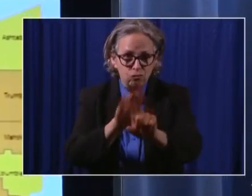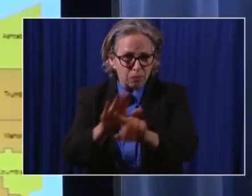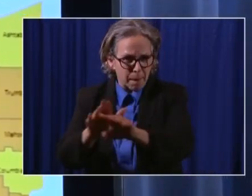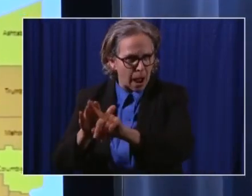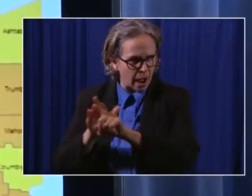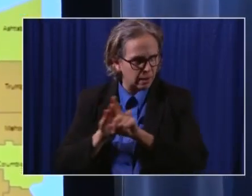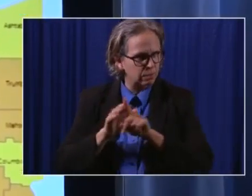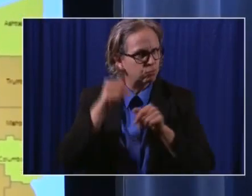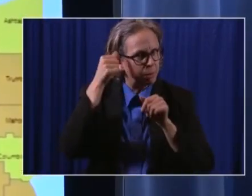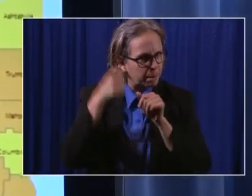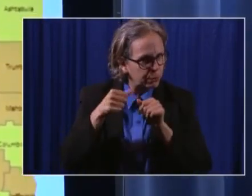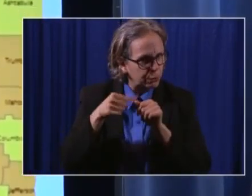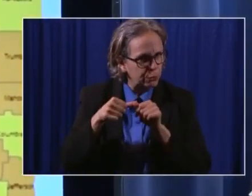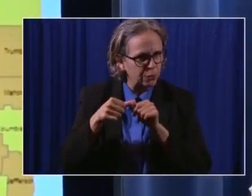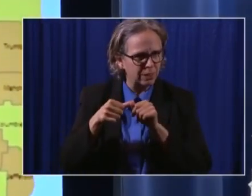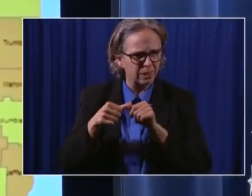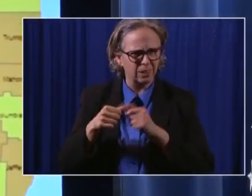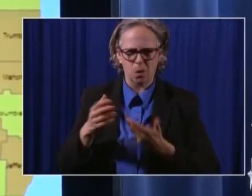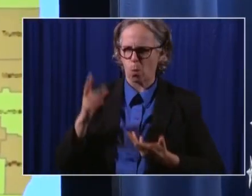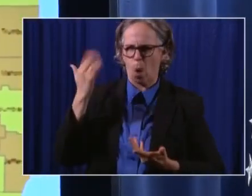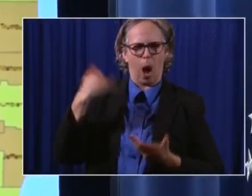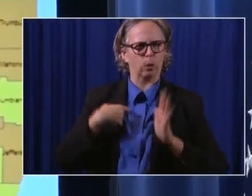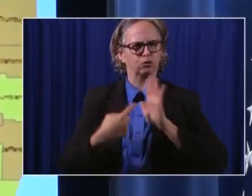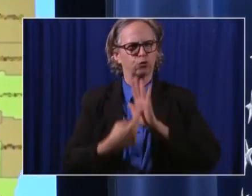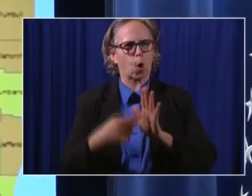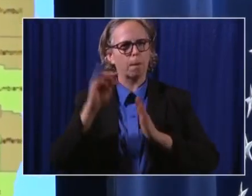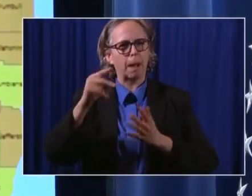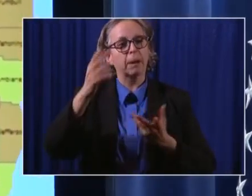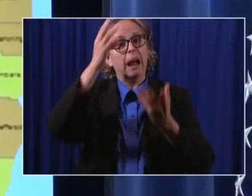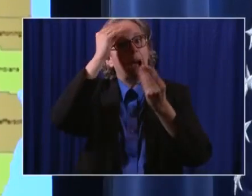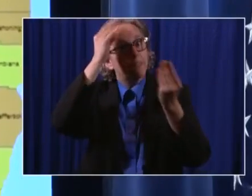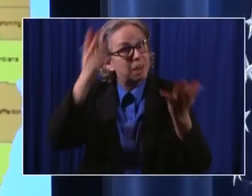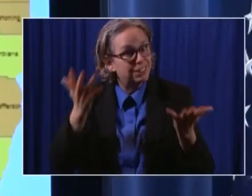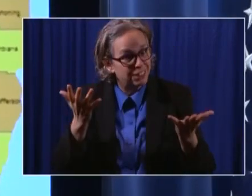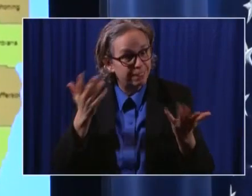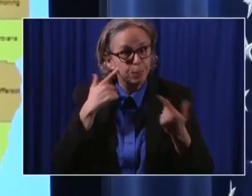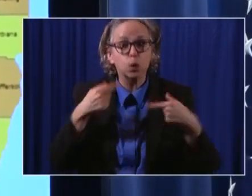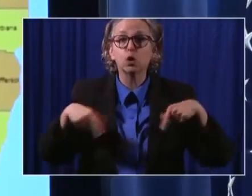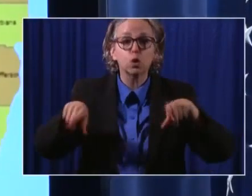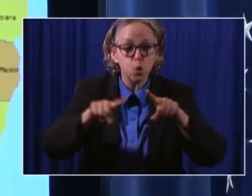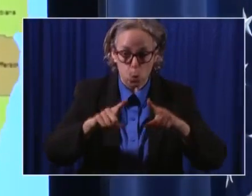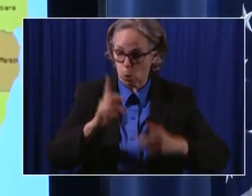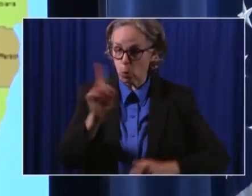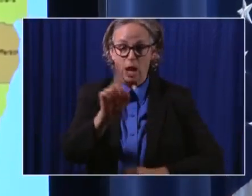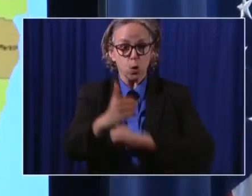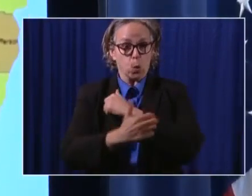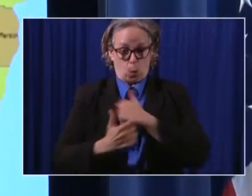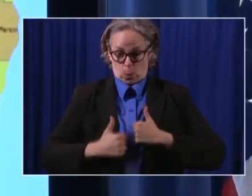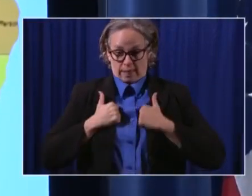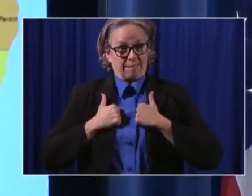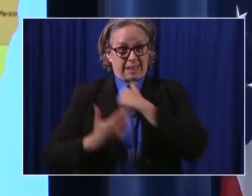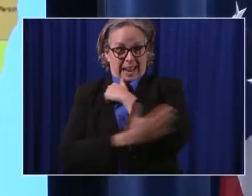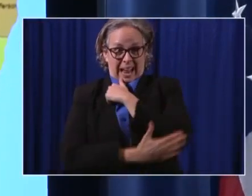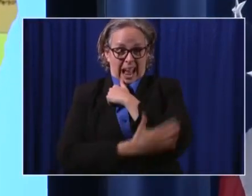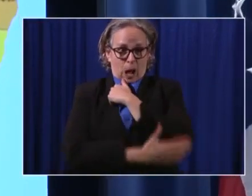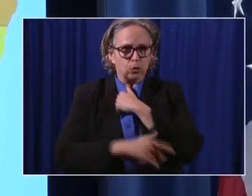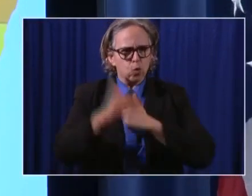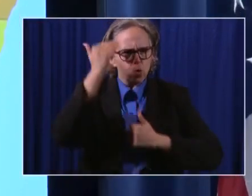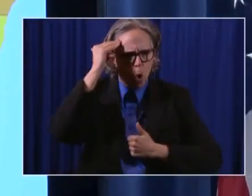THIS IS THE NEW MAP. LET ME GIVE YOU SOME OF THE HIGHLIGHTS. LET ME JUST START REMINDING ALL OF US THAT THE PURPOSE OF THE